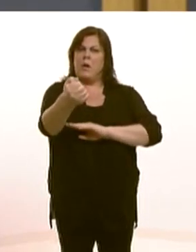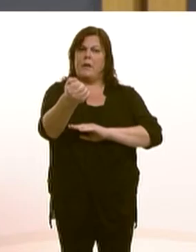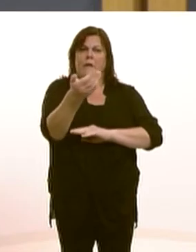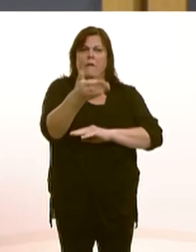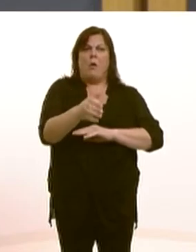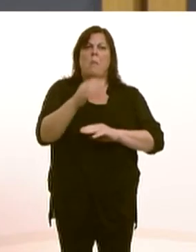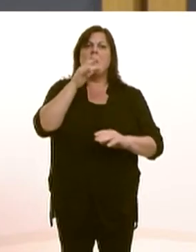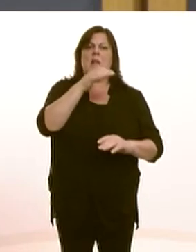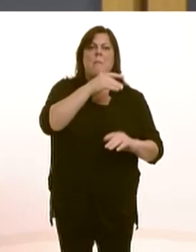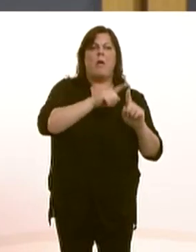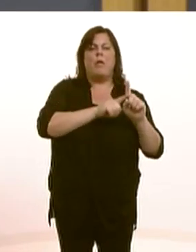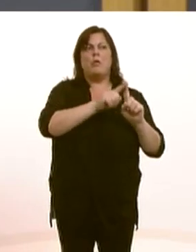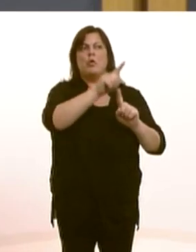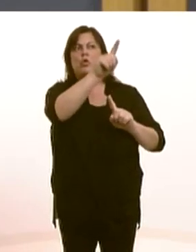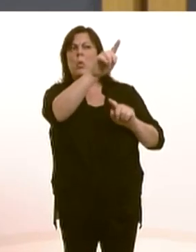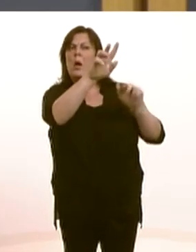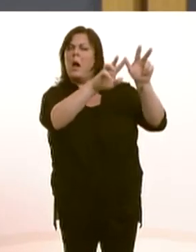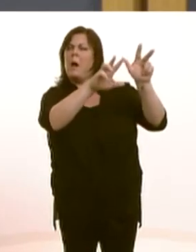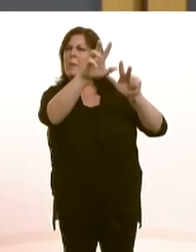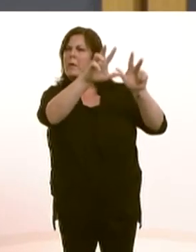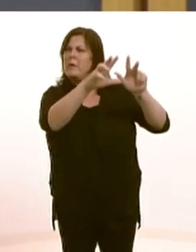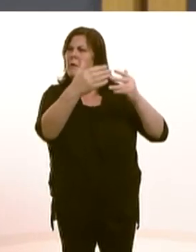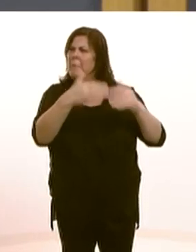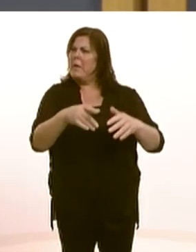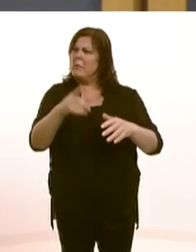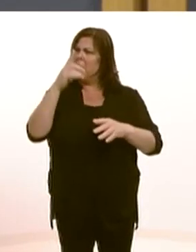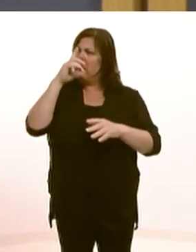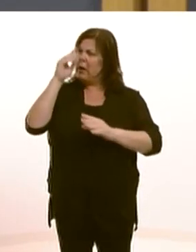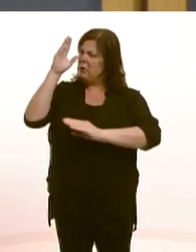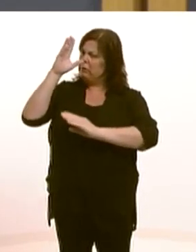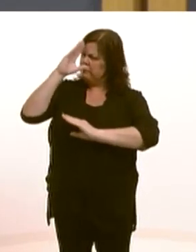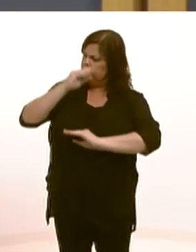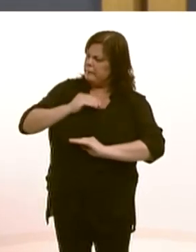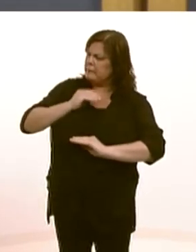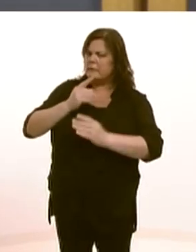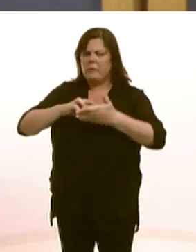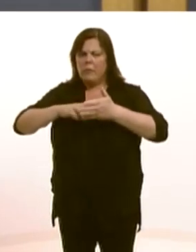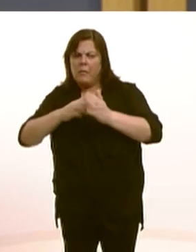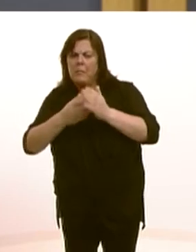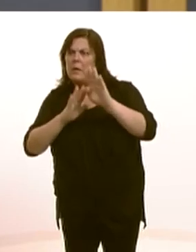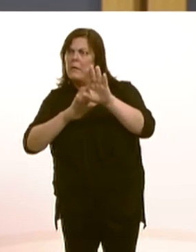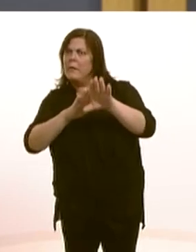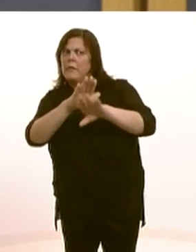Can the First Minister inform us as to any future plans to institute a full feasibility